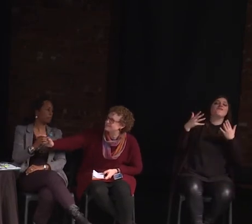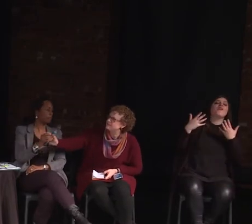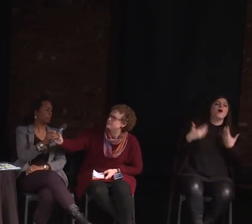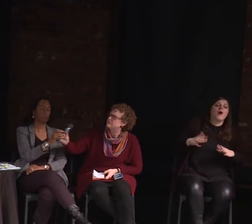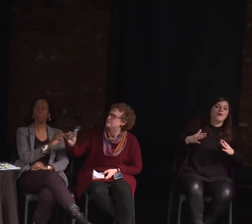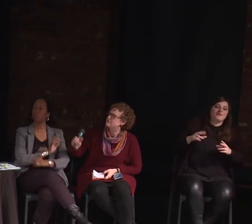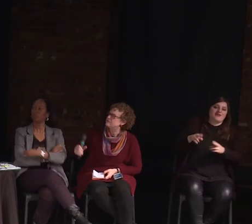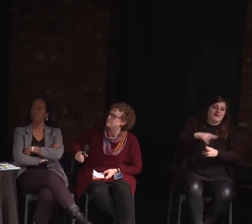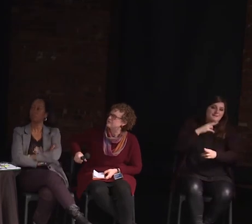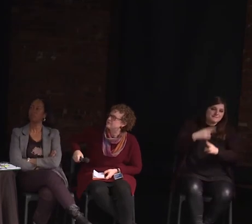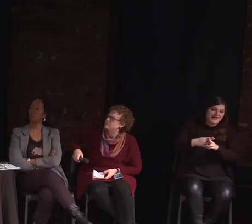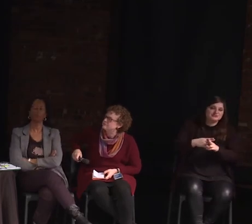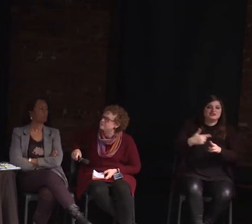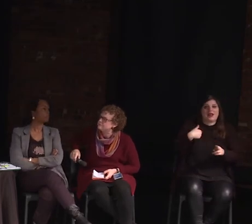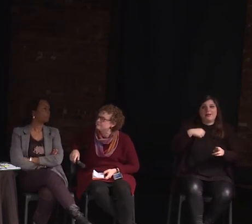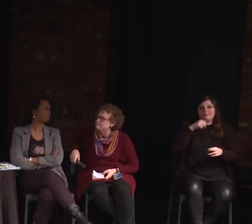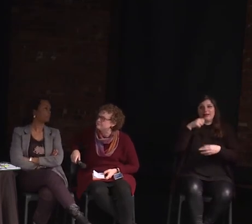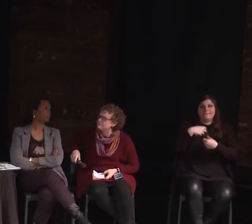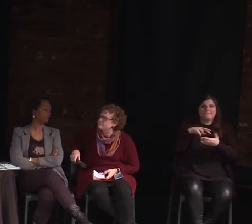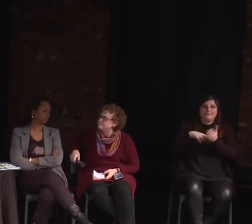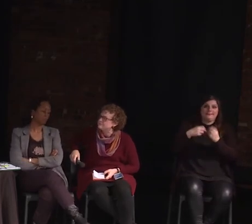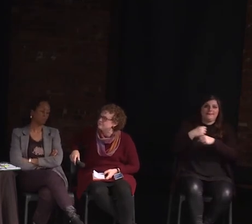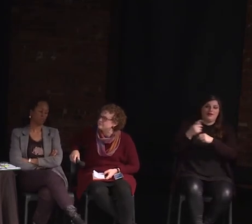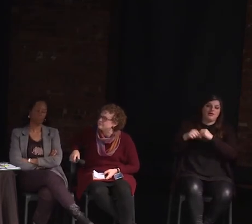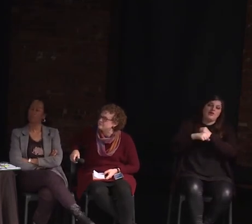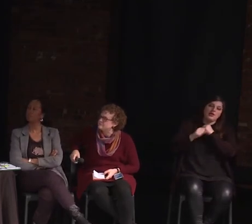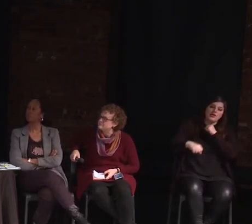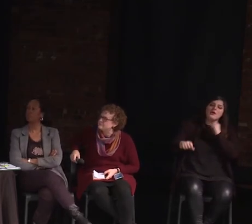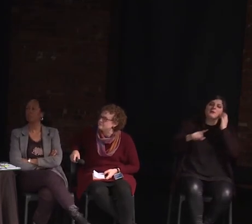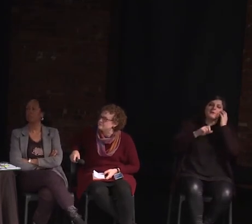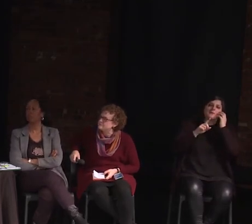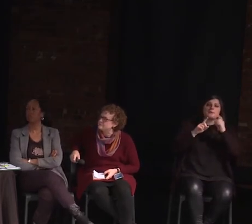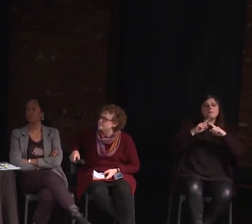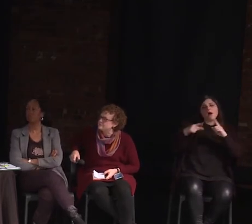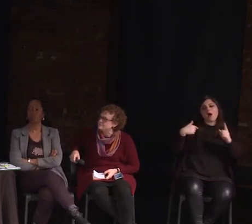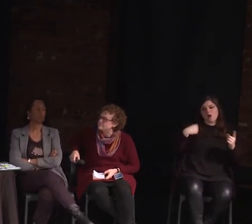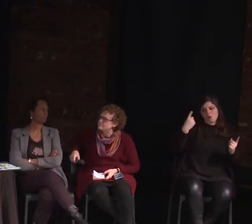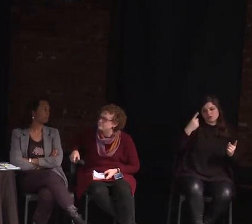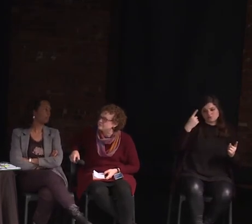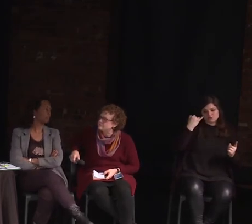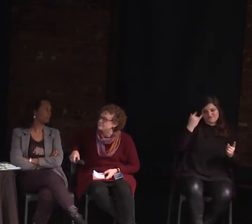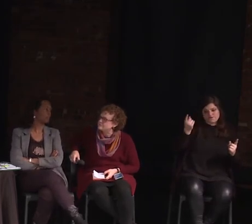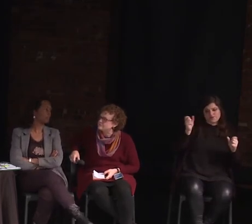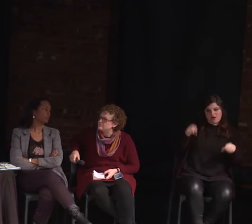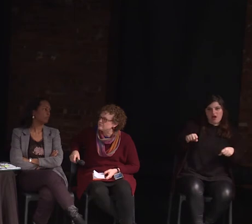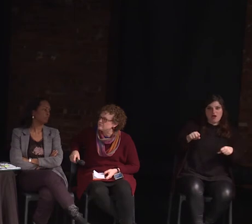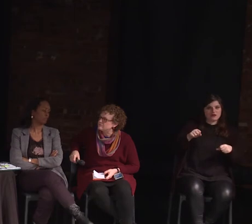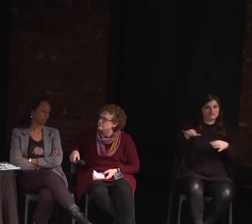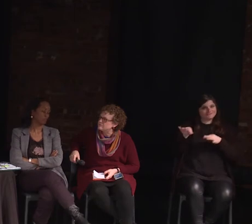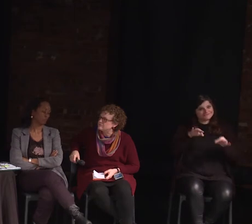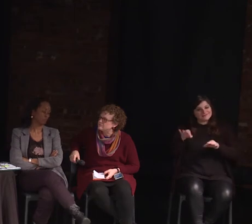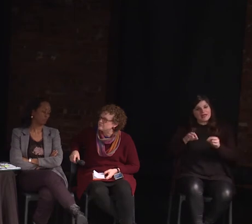I want to make sure that we are able to talk about it.